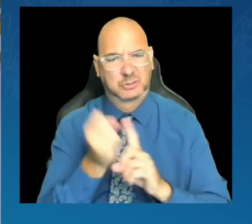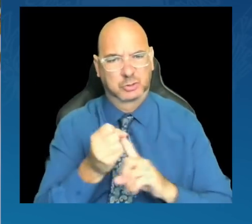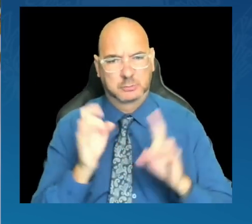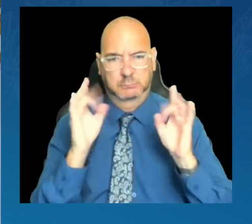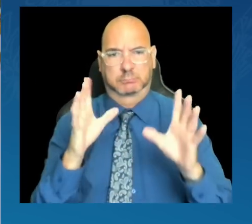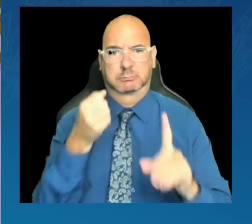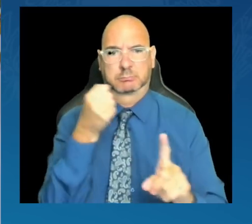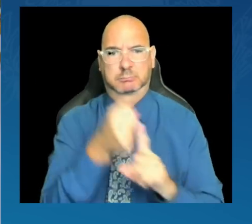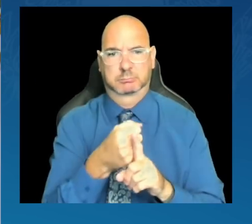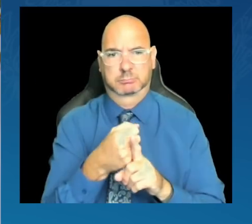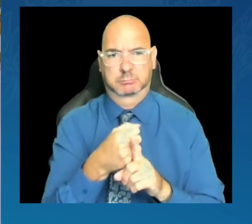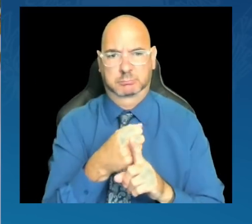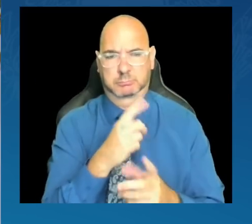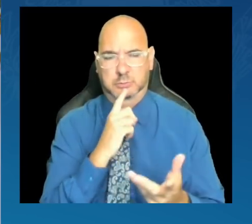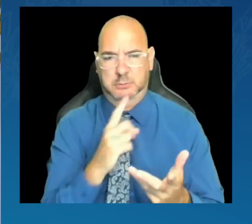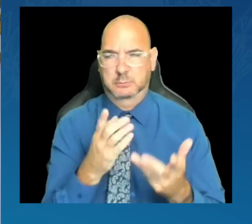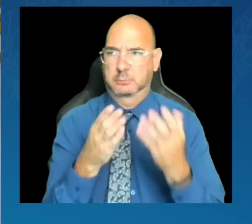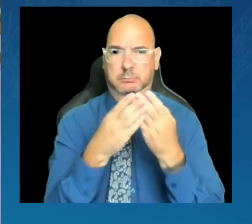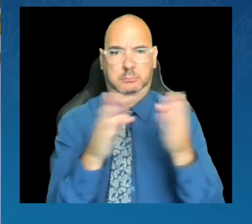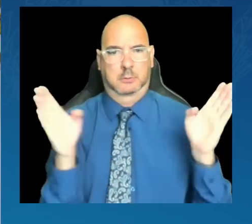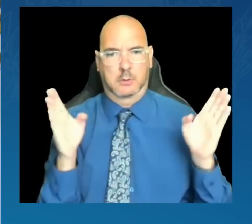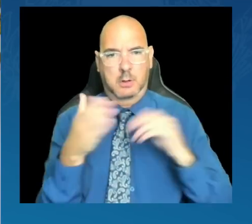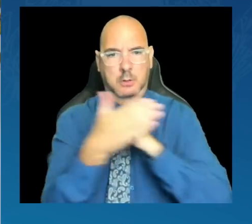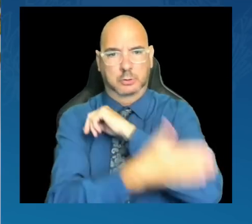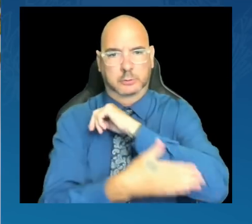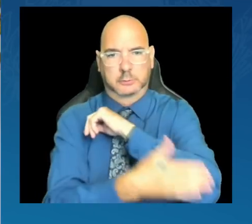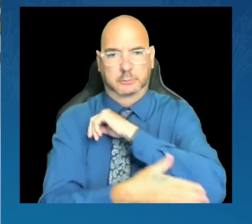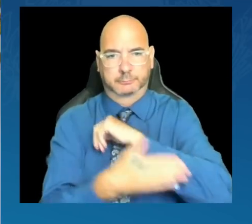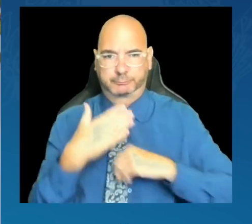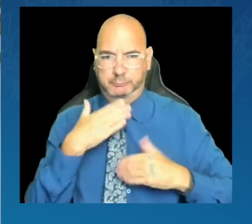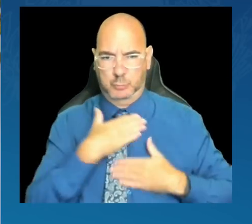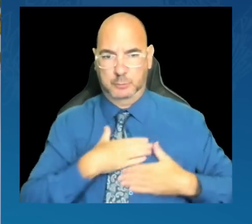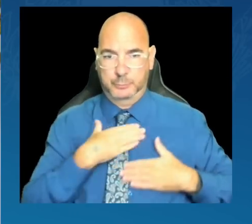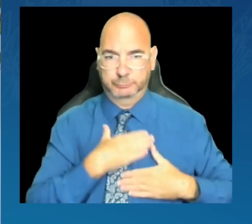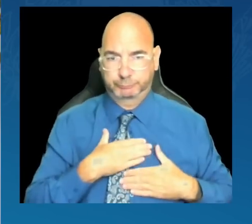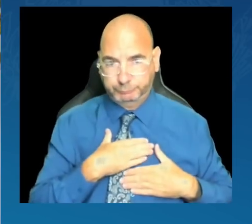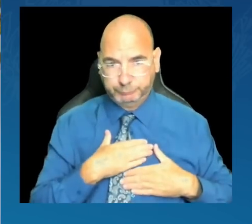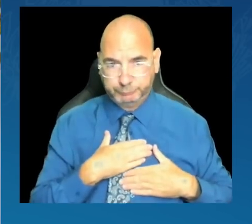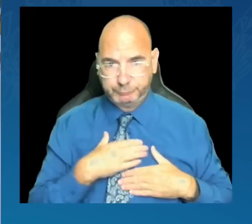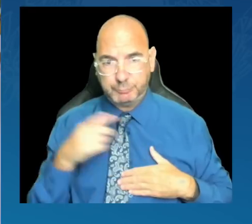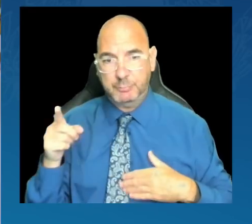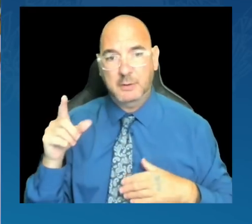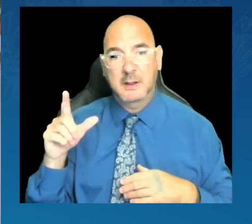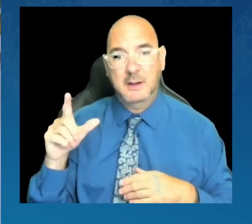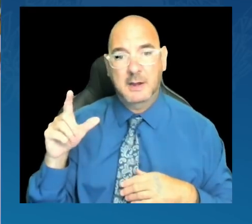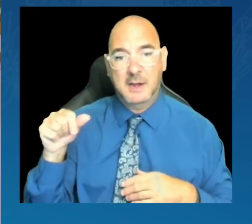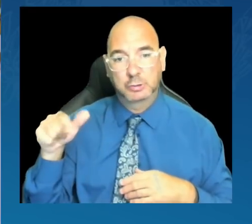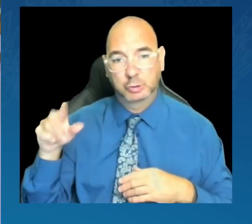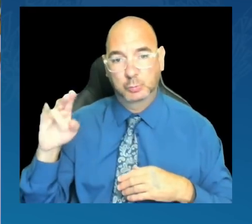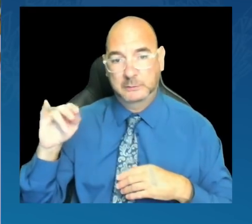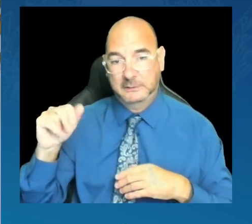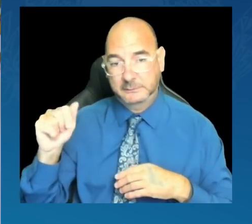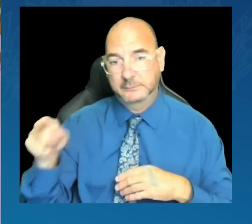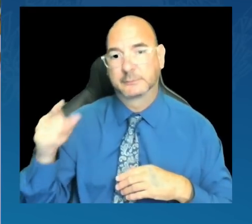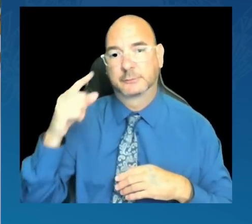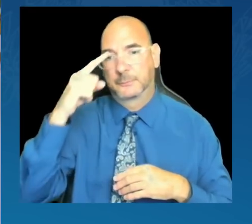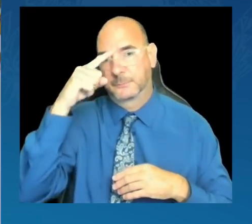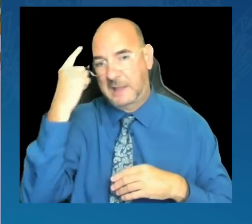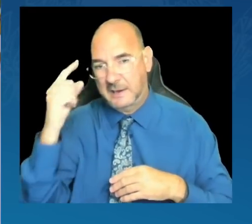So we appreciate you must adhere to the Black Caucus and all of my who's your representatives and legislators here, as well as the vice president